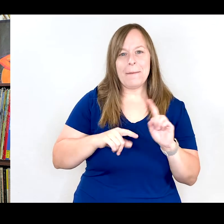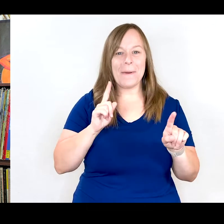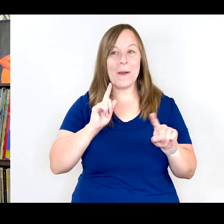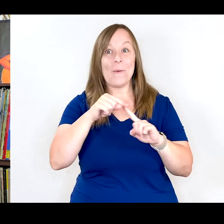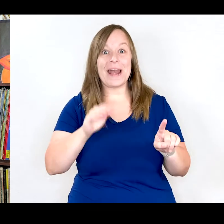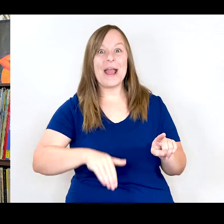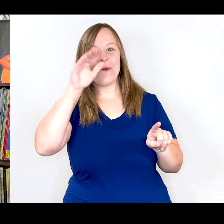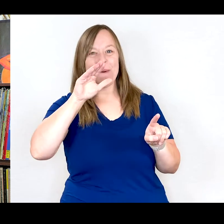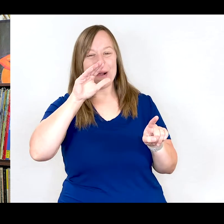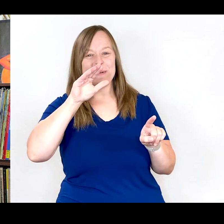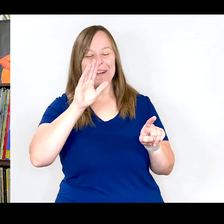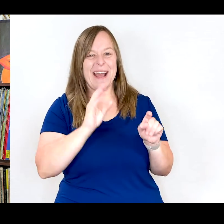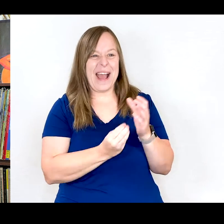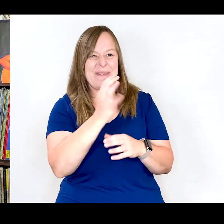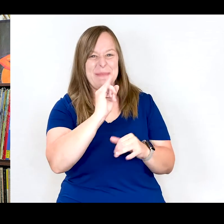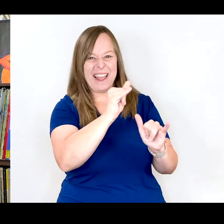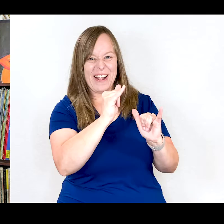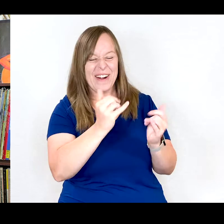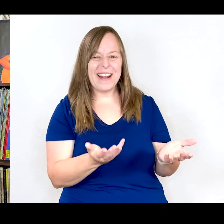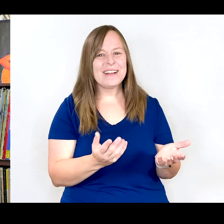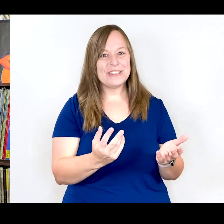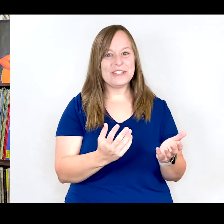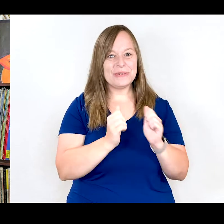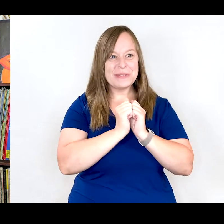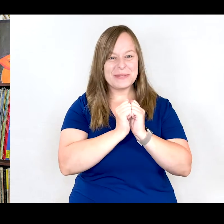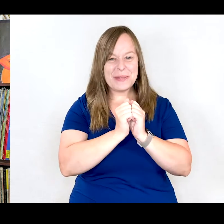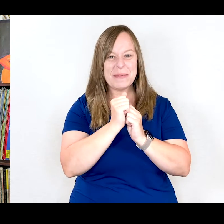but when I grow up I want to be just like her. And she stuck with me.